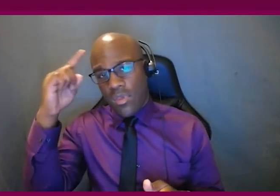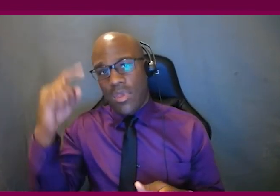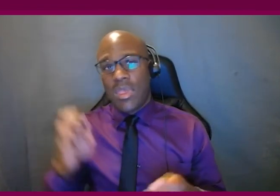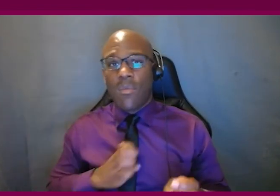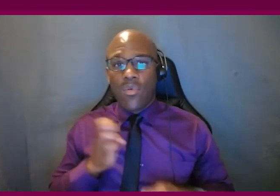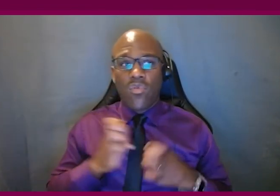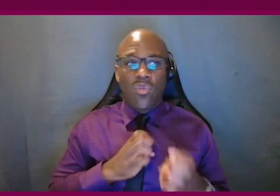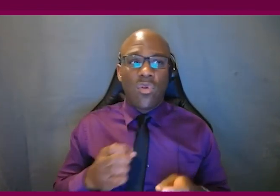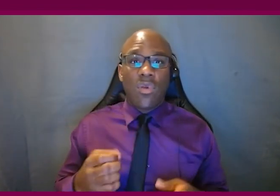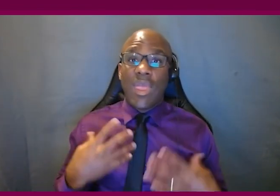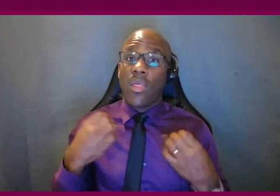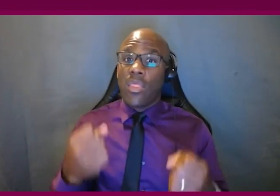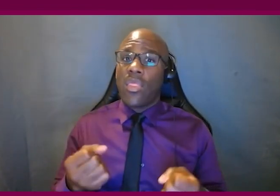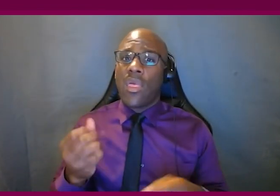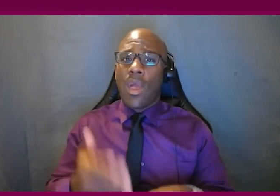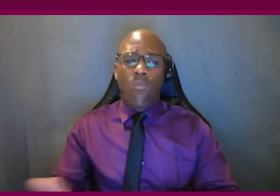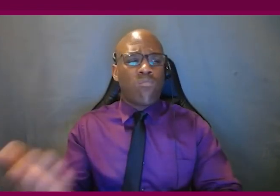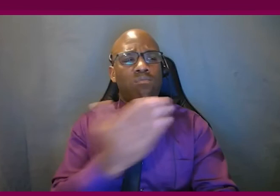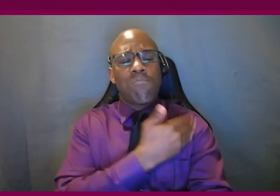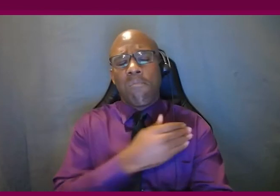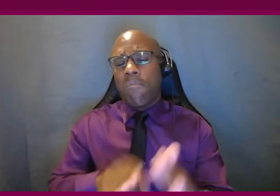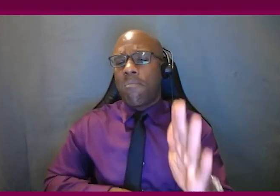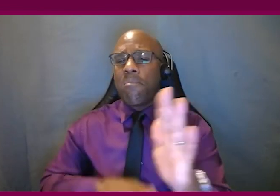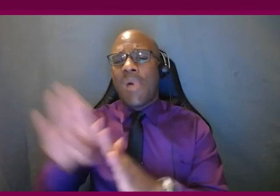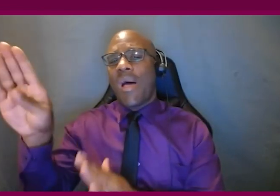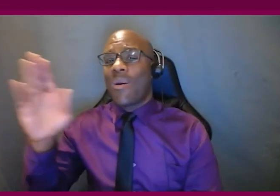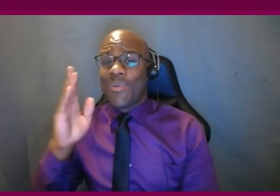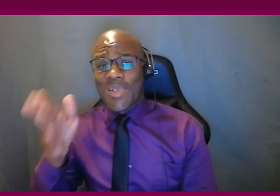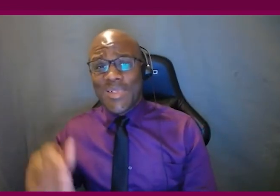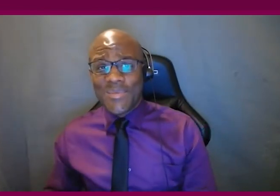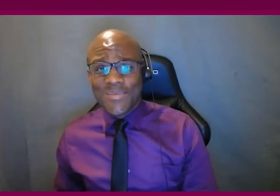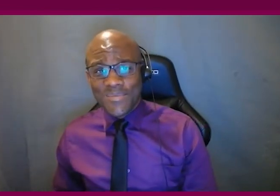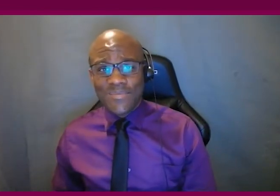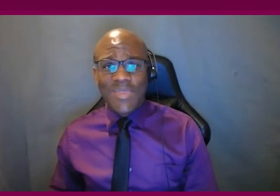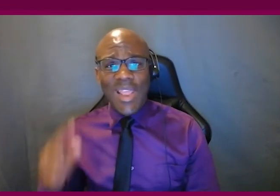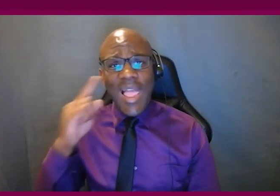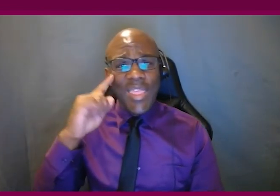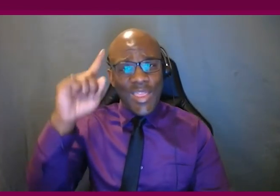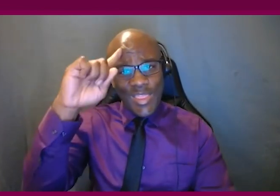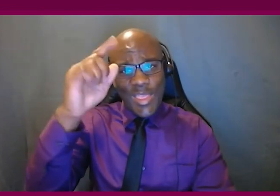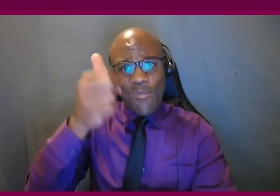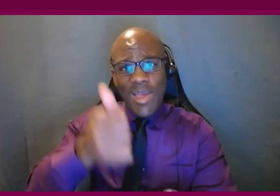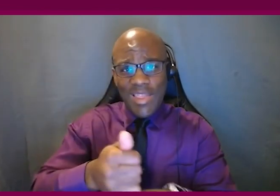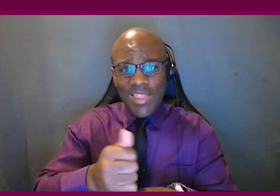Ashley Inkumsah: Yeah. And I've said this in previous episodes before of our podcast that if we've learned anything